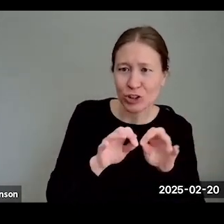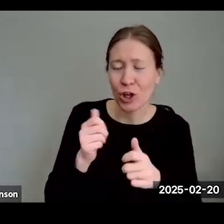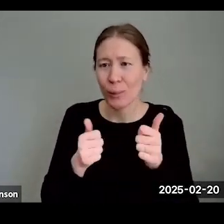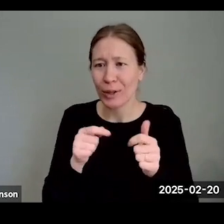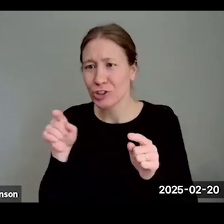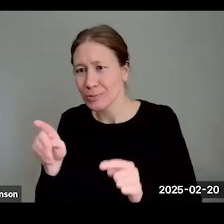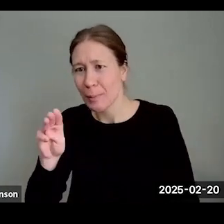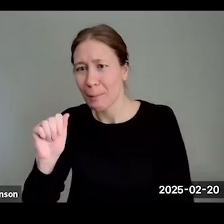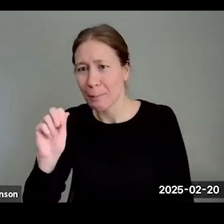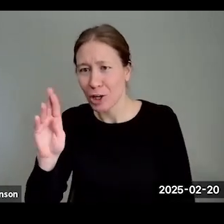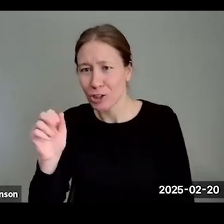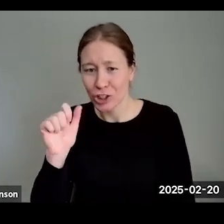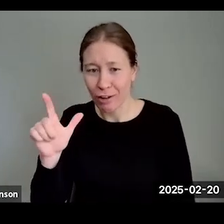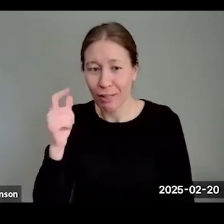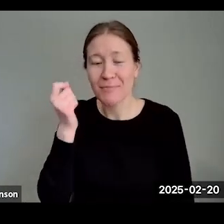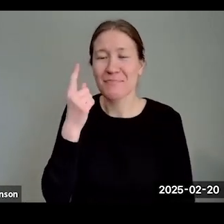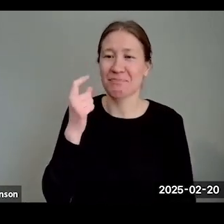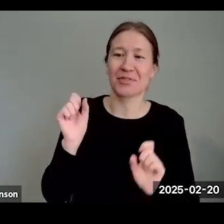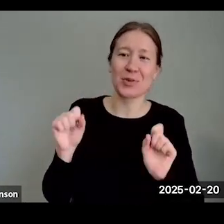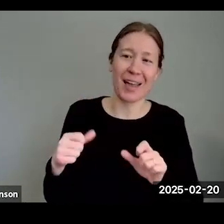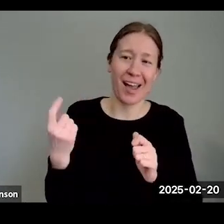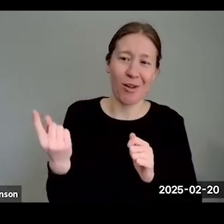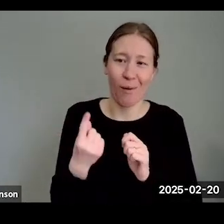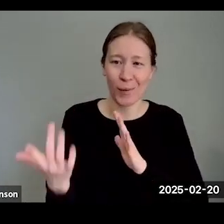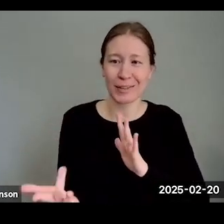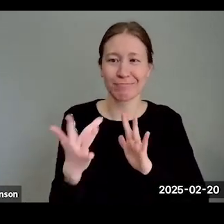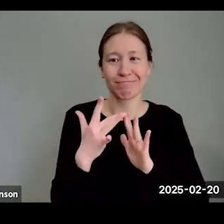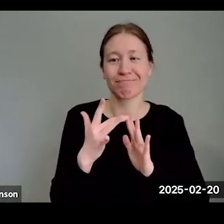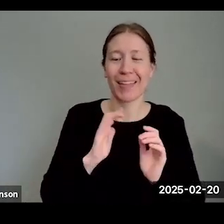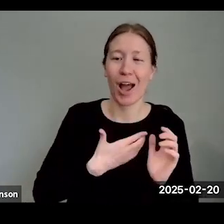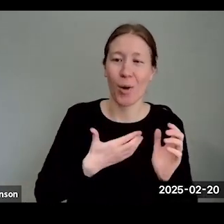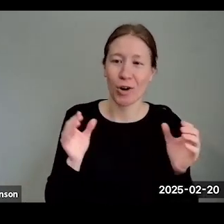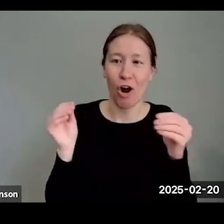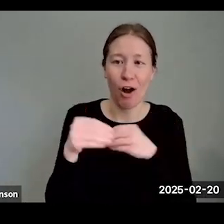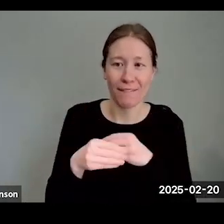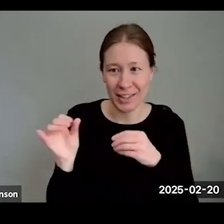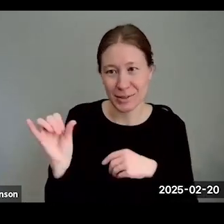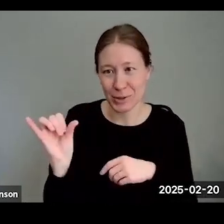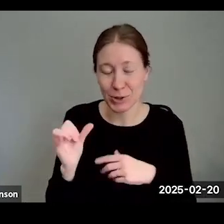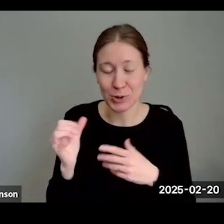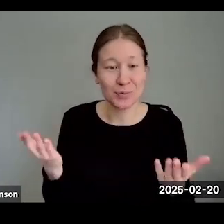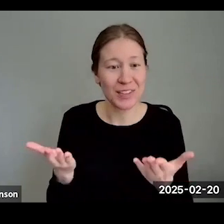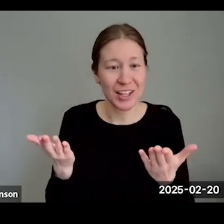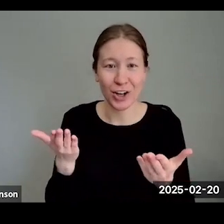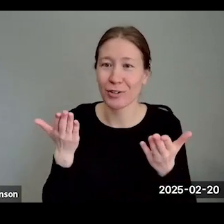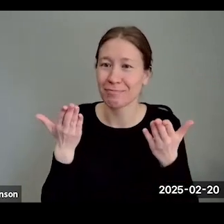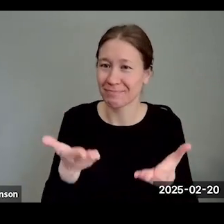However, you can always come and talk to our office as well. And you can contact us here. We've got our contact information